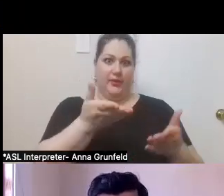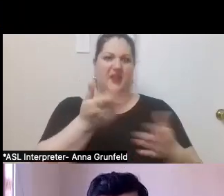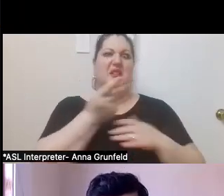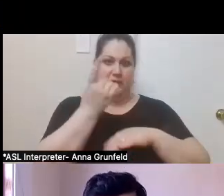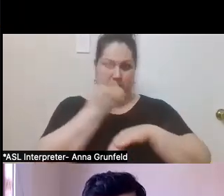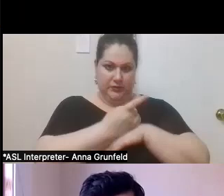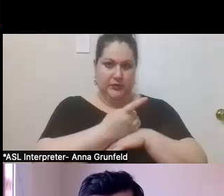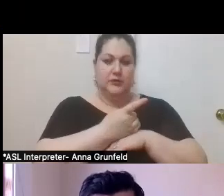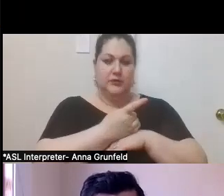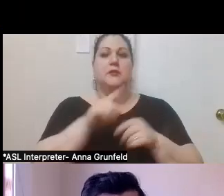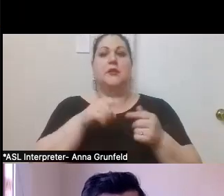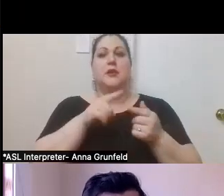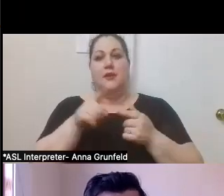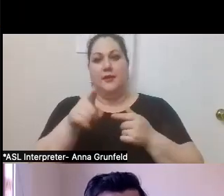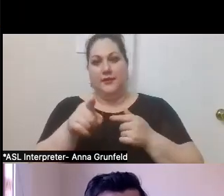And medivac back, back to Canada.